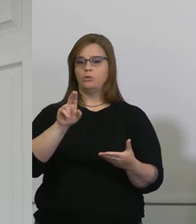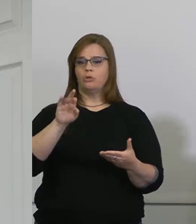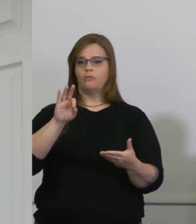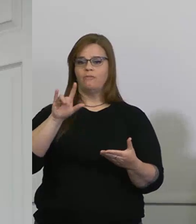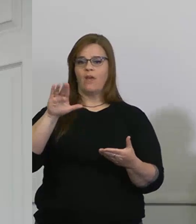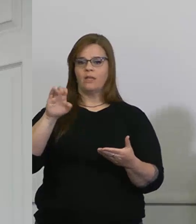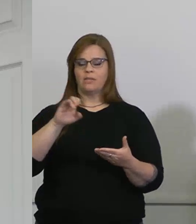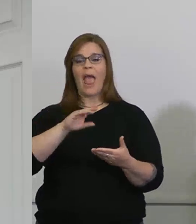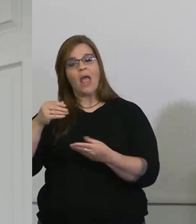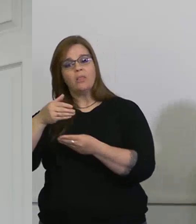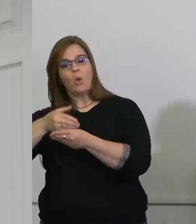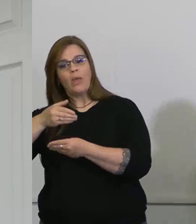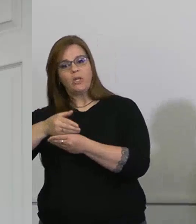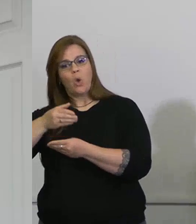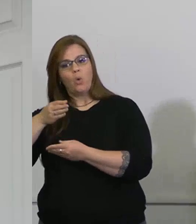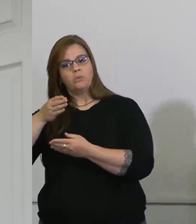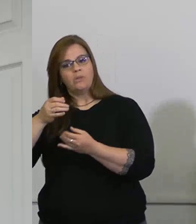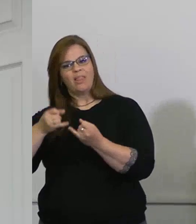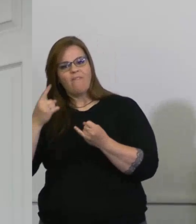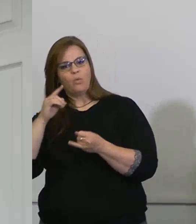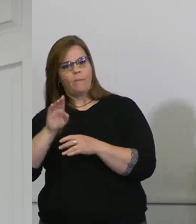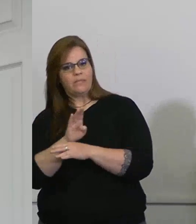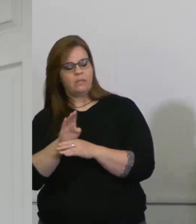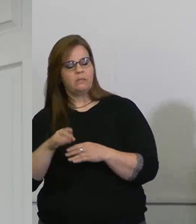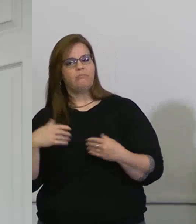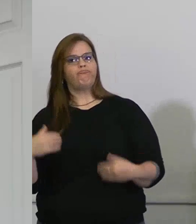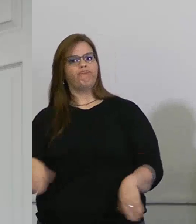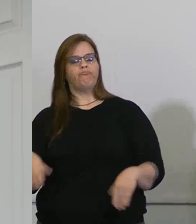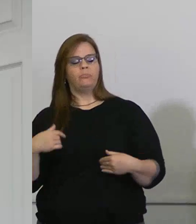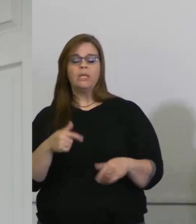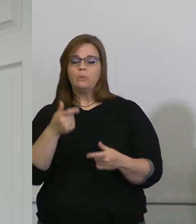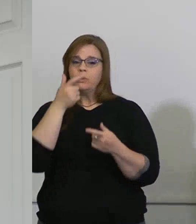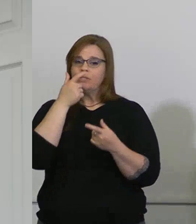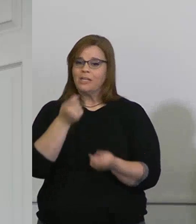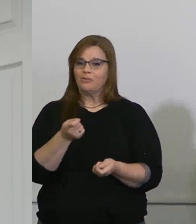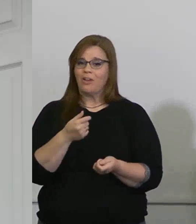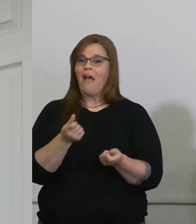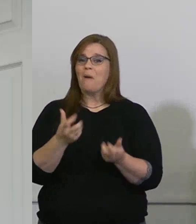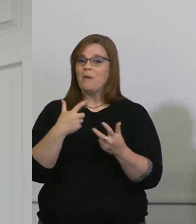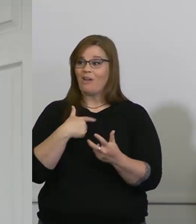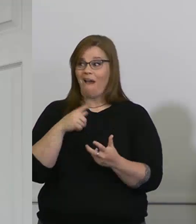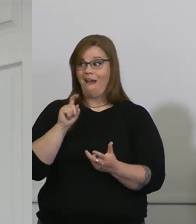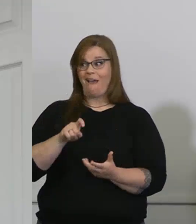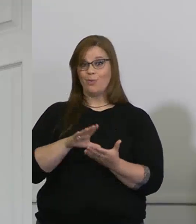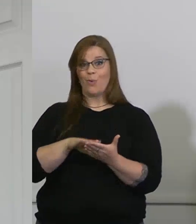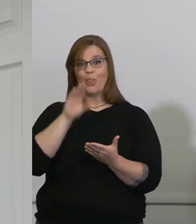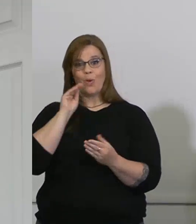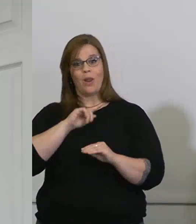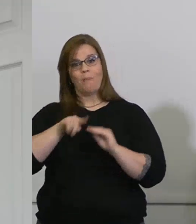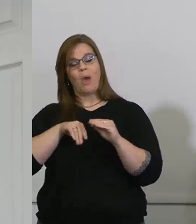And it was interesting how much I had to learn about accessibility in my first three years.